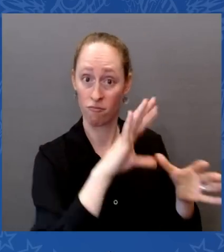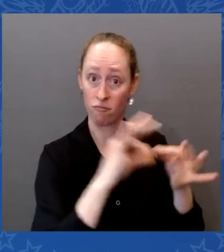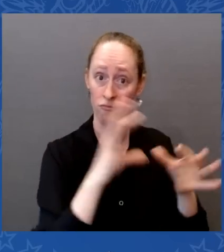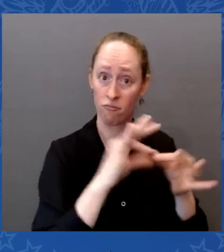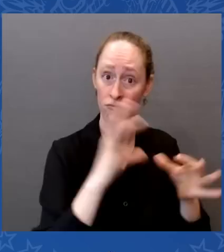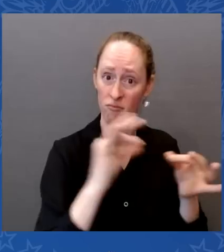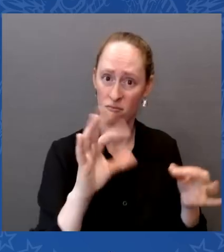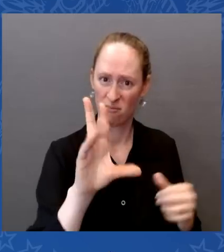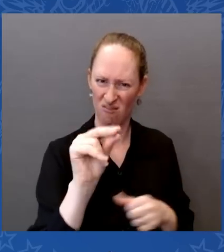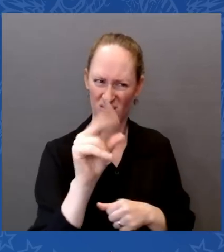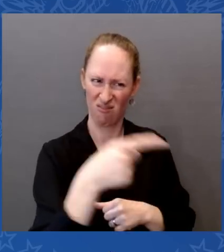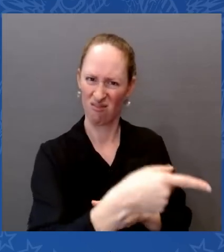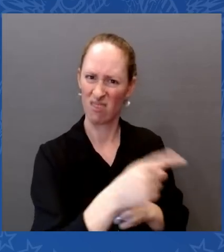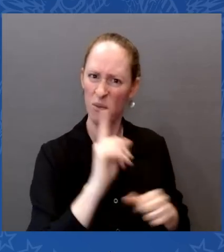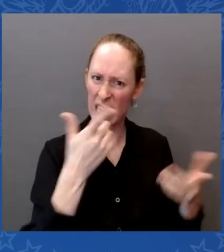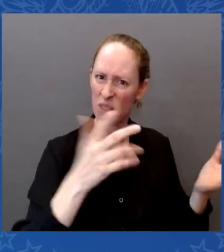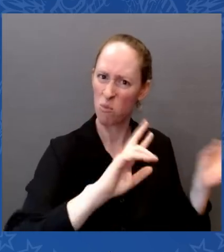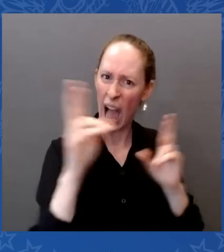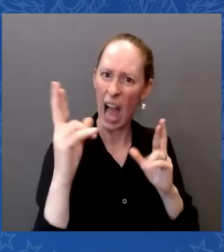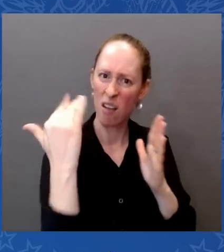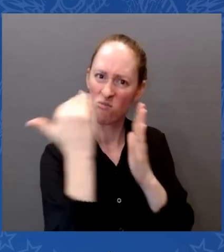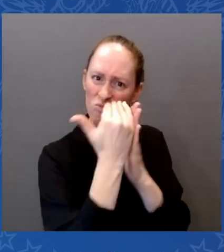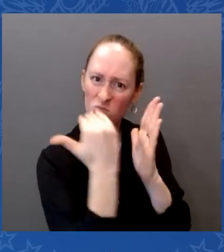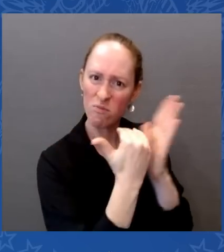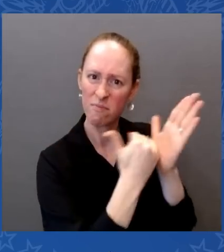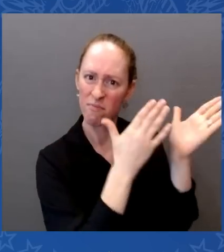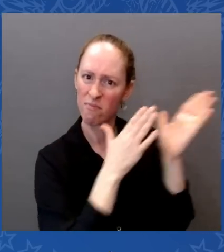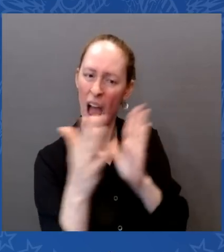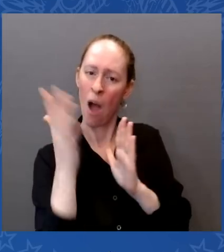their number-one priority is to repeal the Inflation Reduction Act.